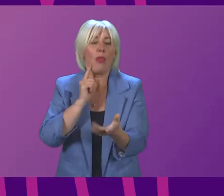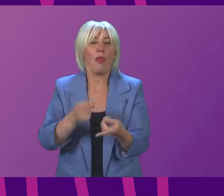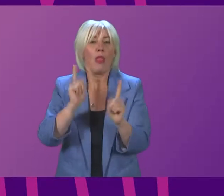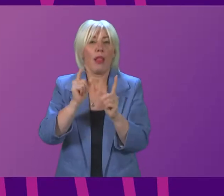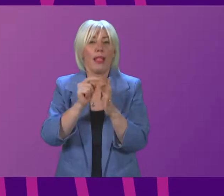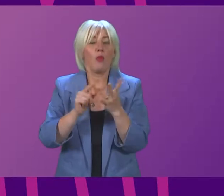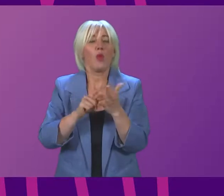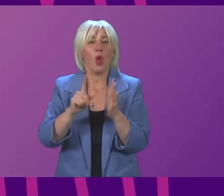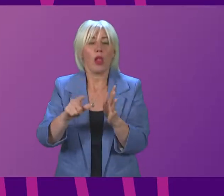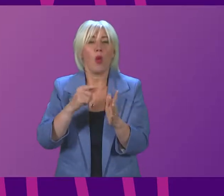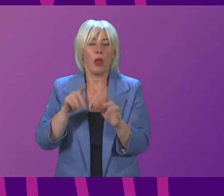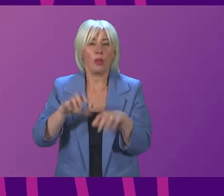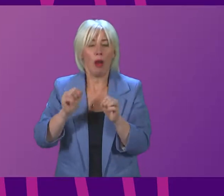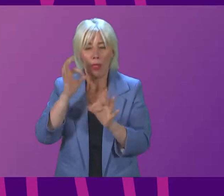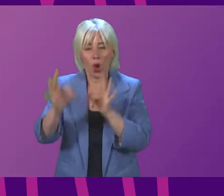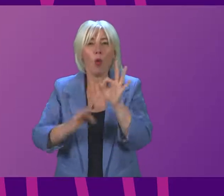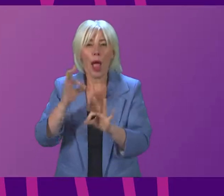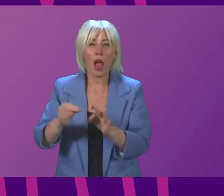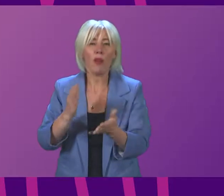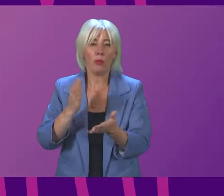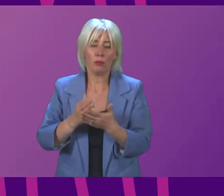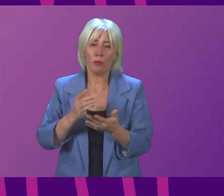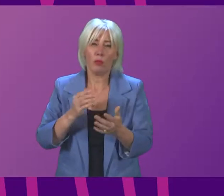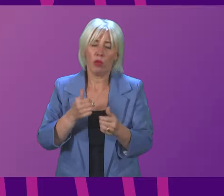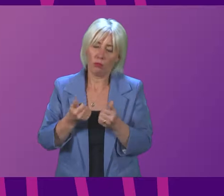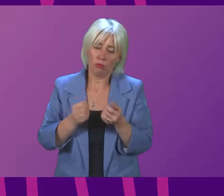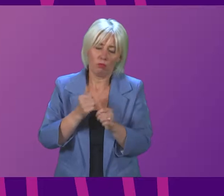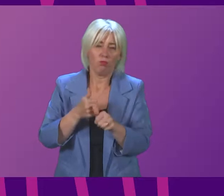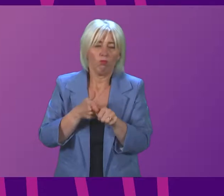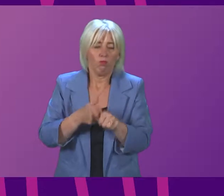manner as to do justice to those who have suffered through this pandemic and to make sure that we